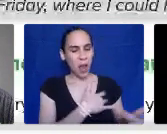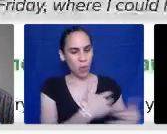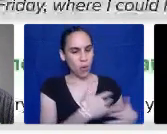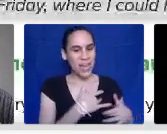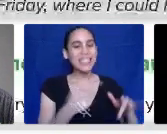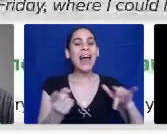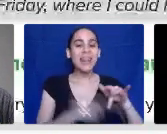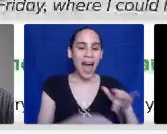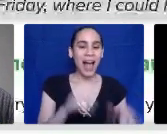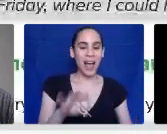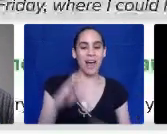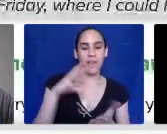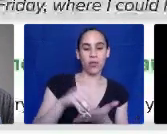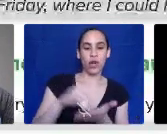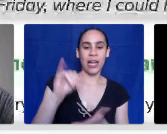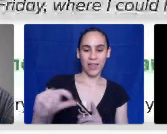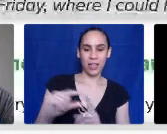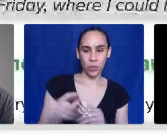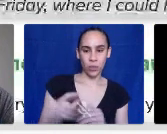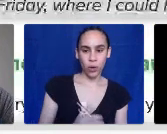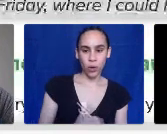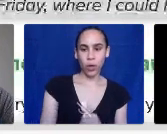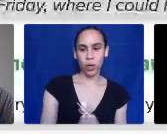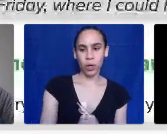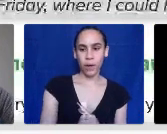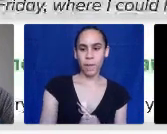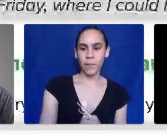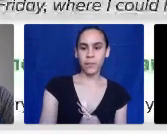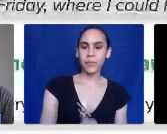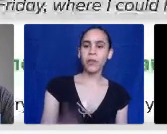the worry hey kiana the doc is um i'll paste the link again give me one second